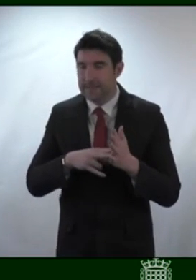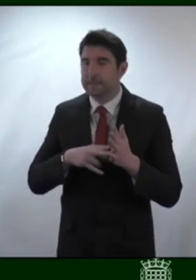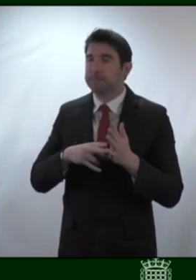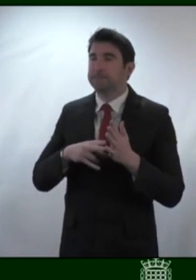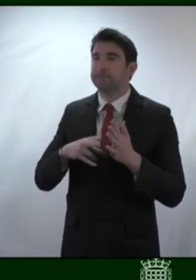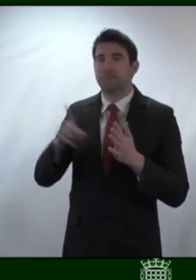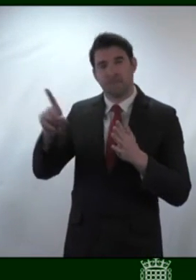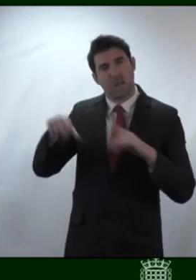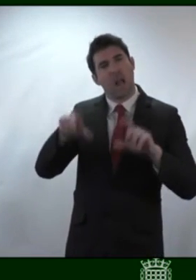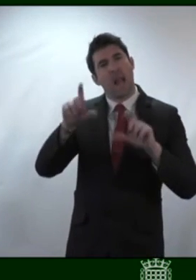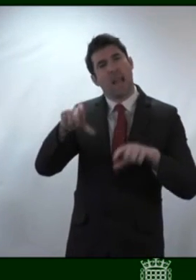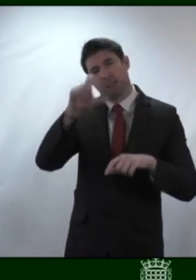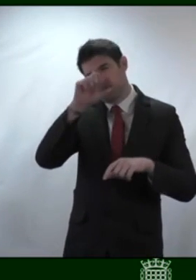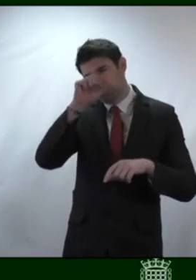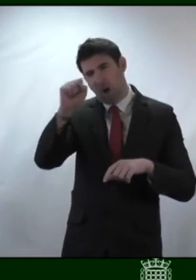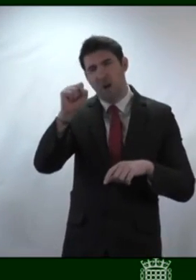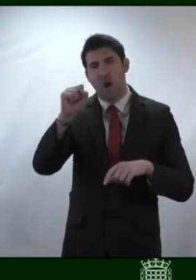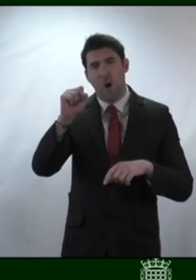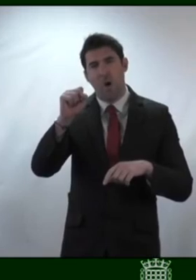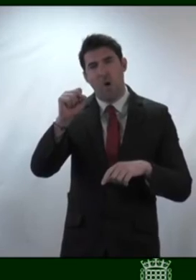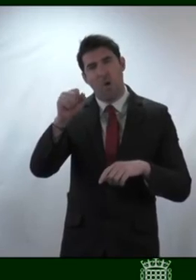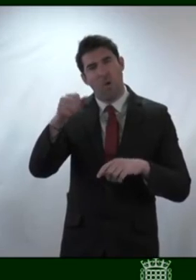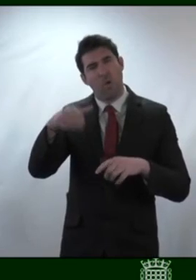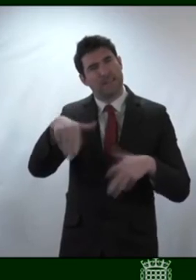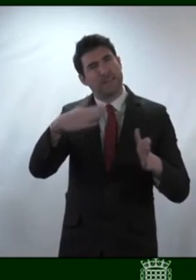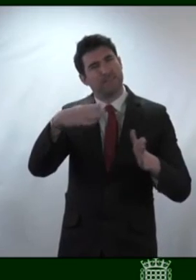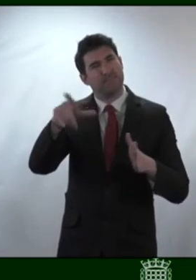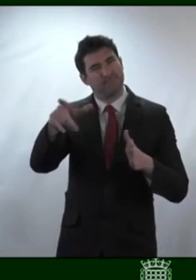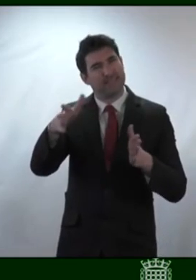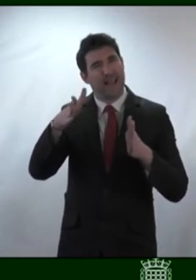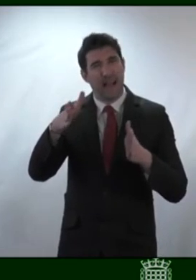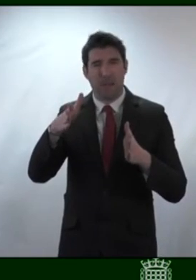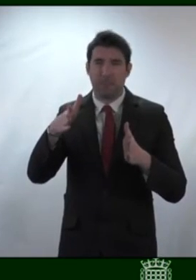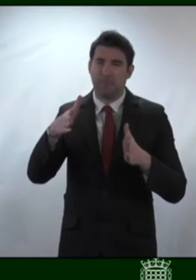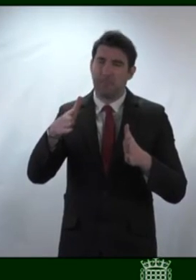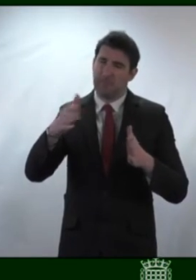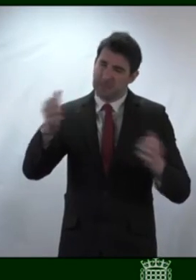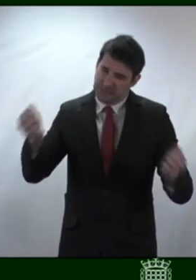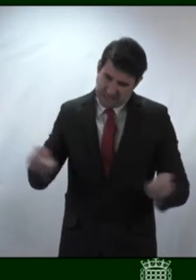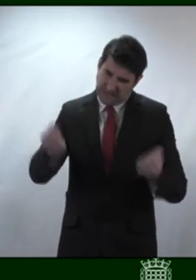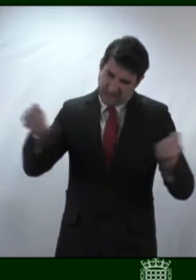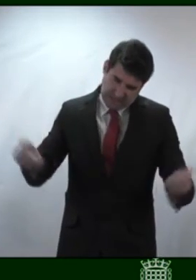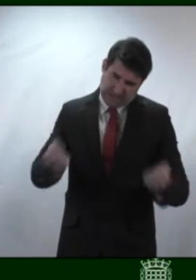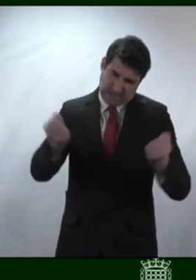devastating condition. I congratulate Sir Kevin on his actions, and the Government